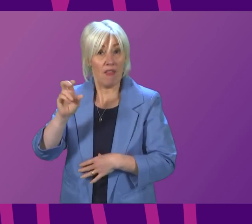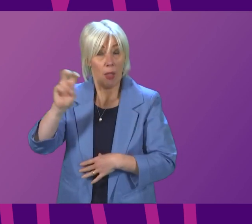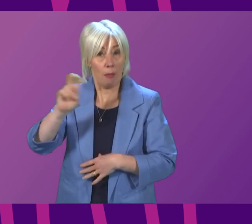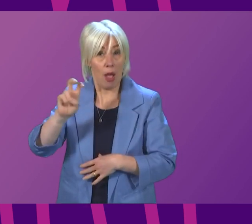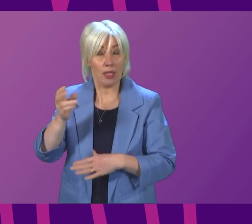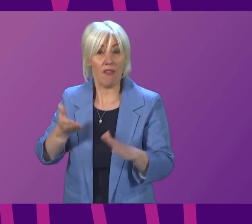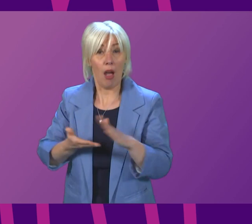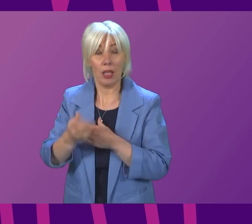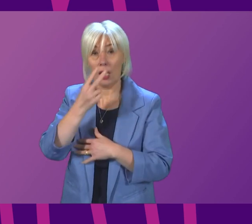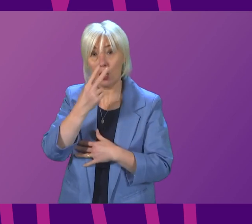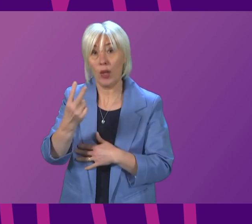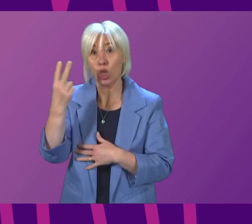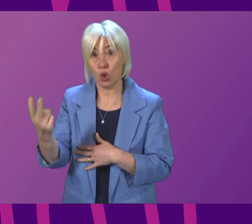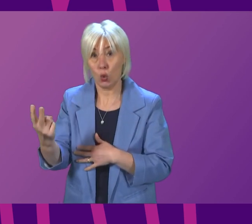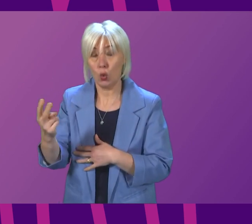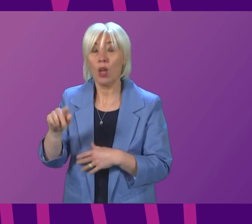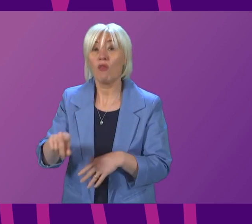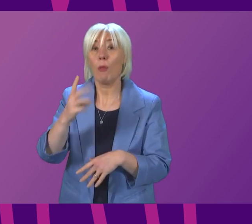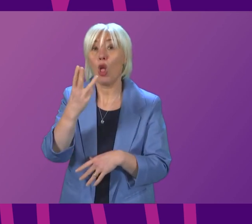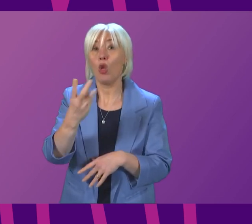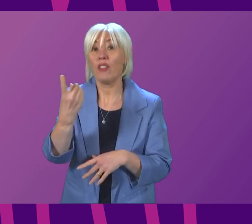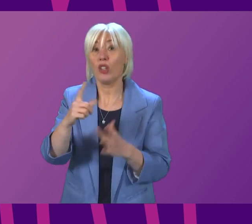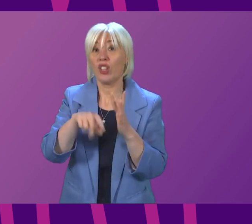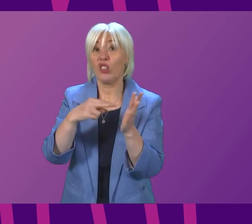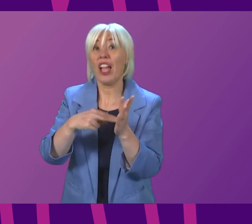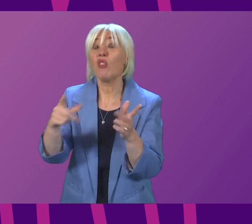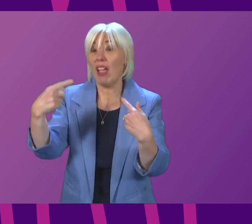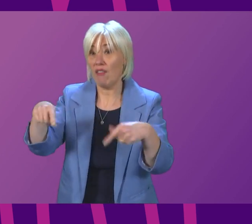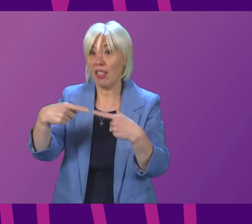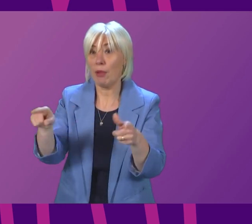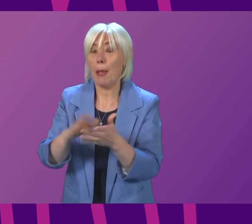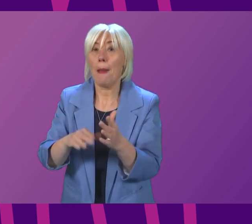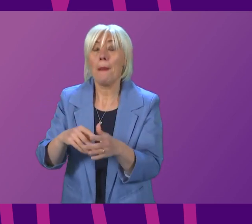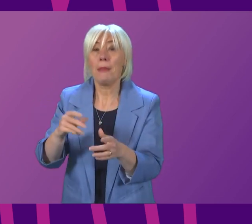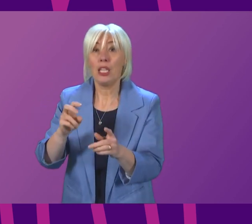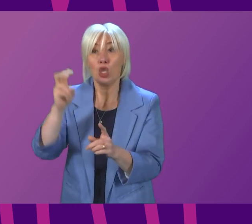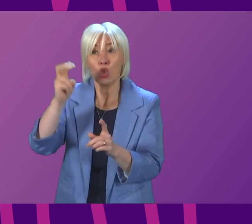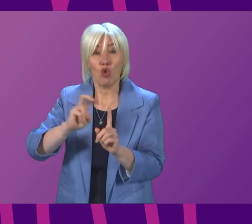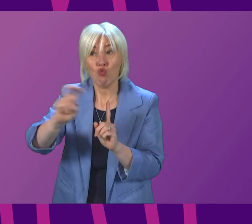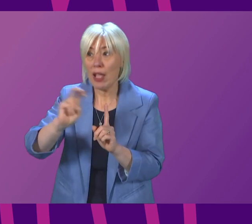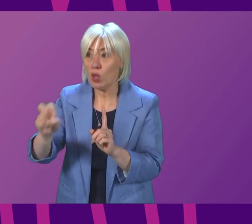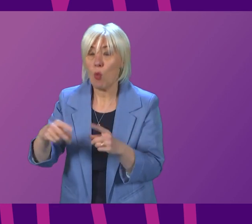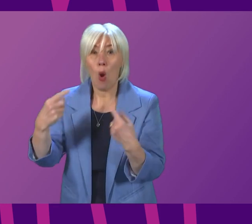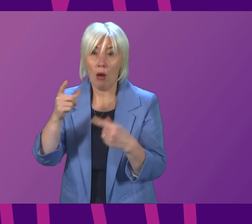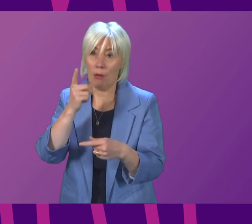The scheme will go live from 31 January, and it will make public transport much more affordable for children and young people.